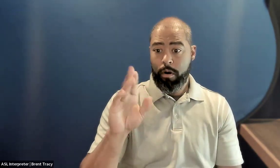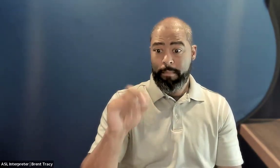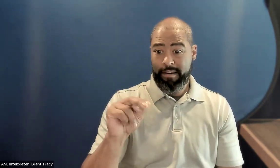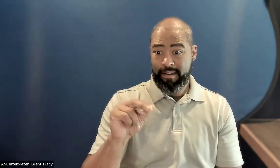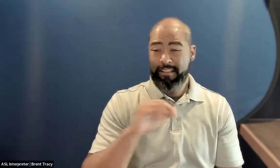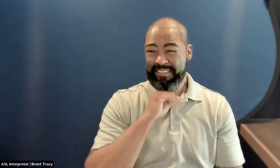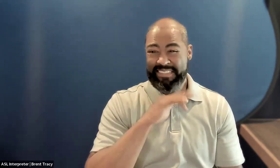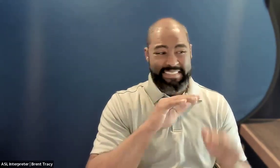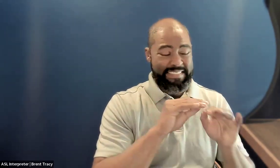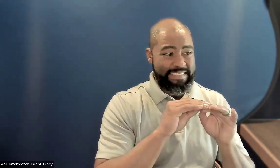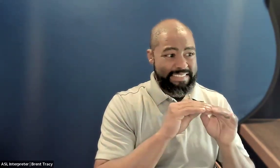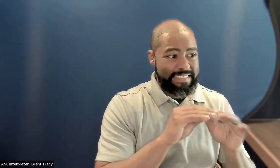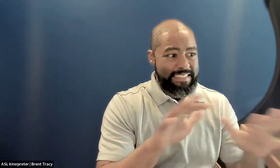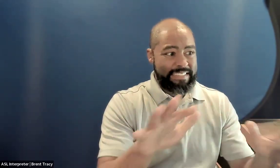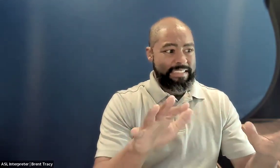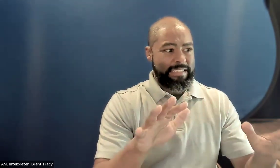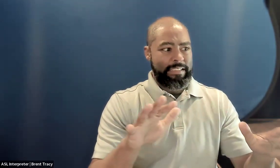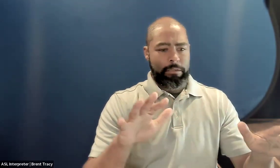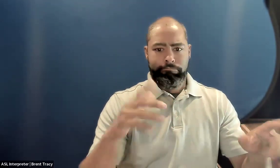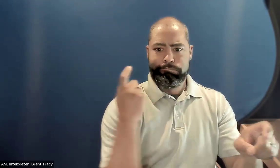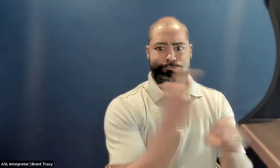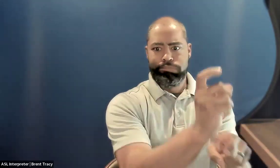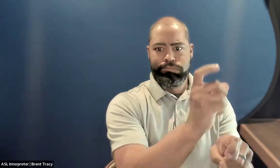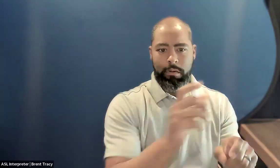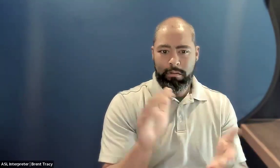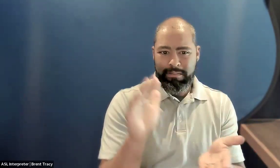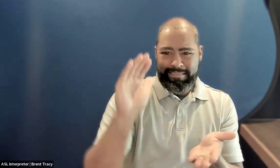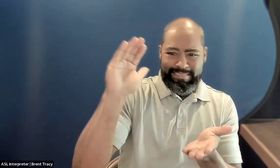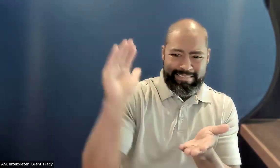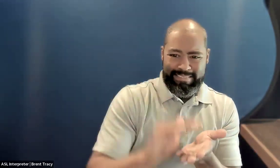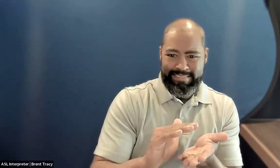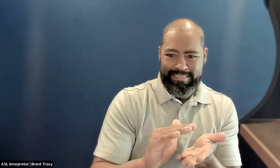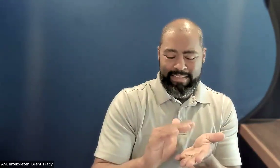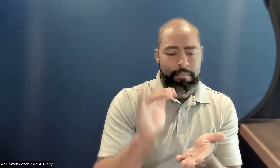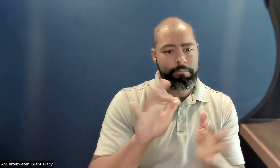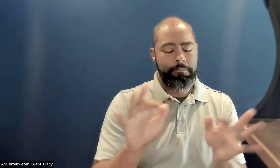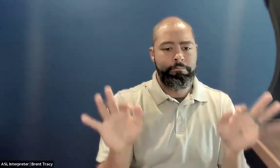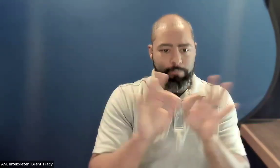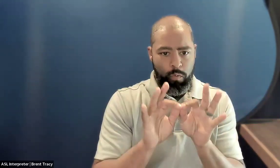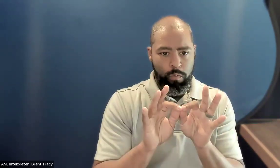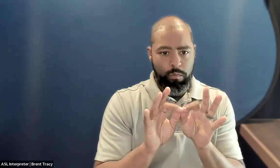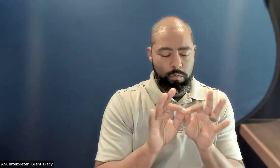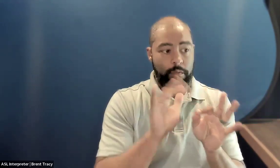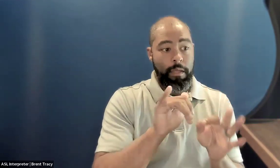key component to getting to our reduction goals of greenhouse gas emissions by 2050.